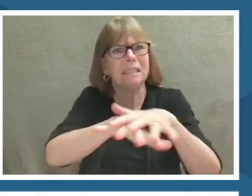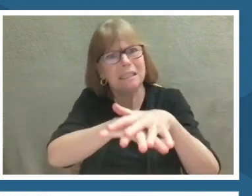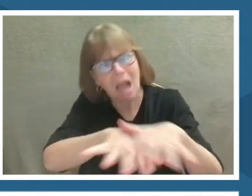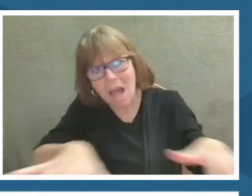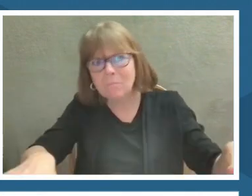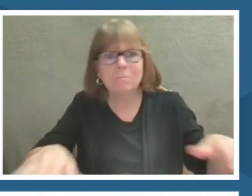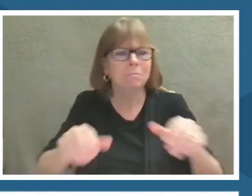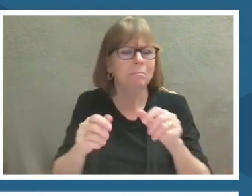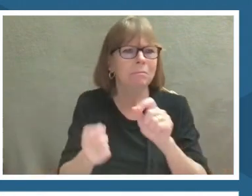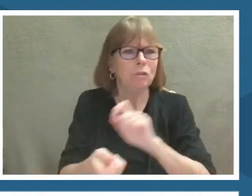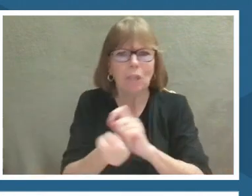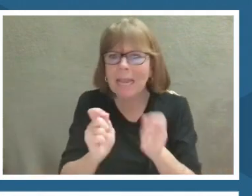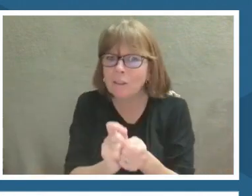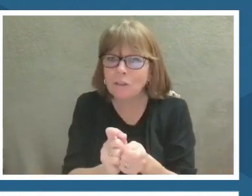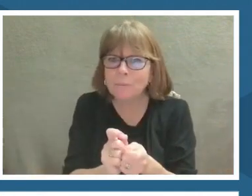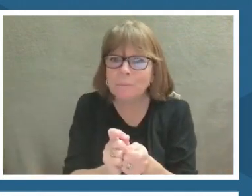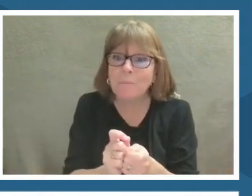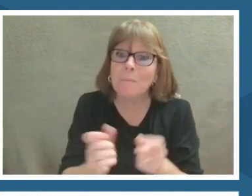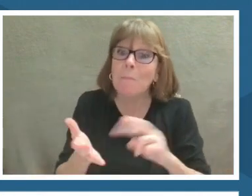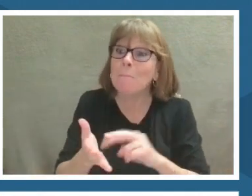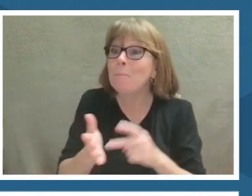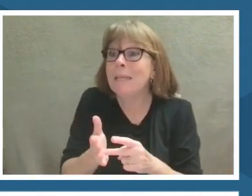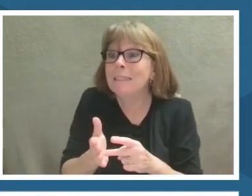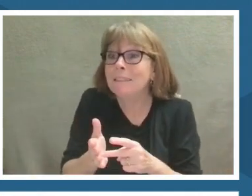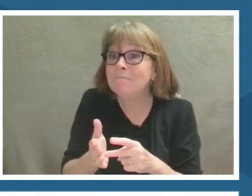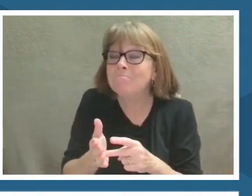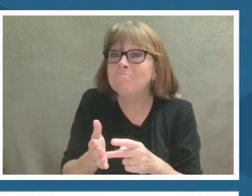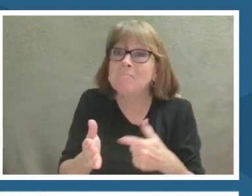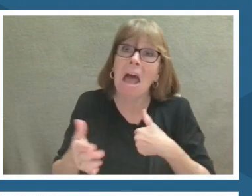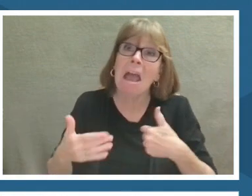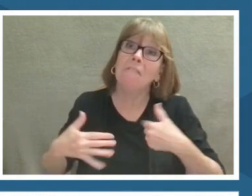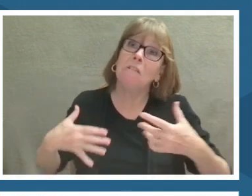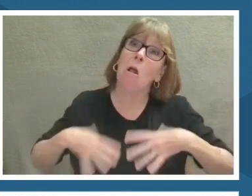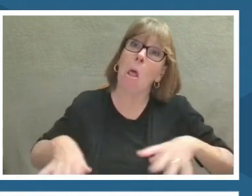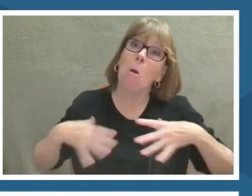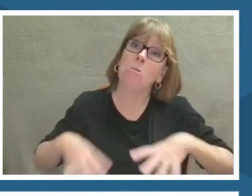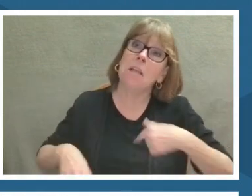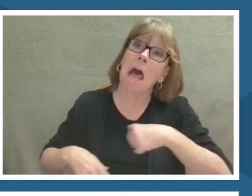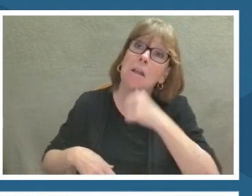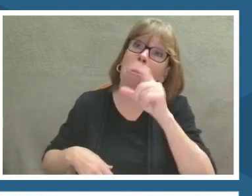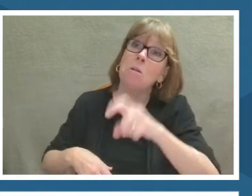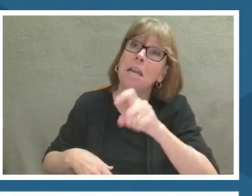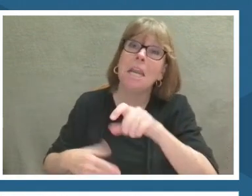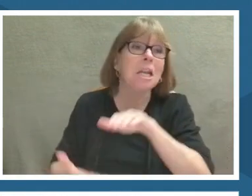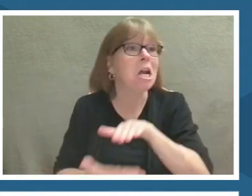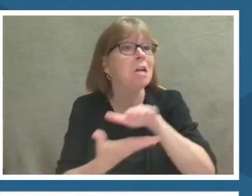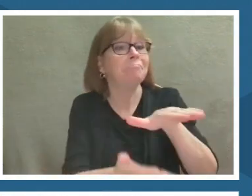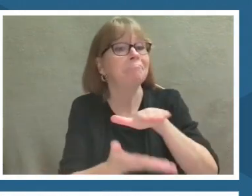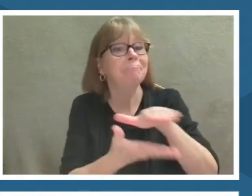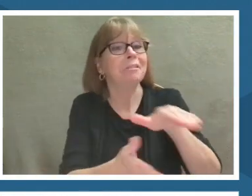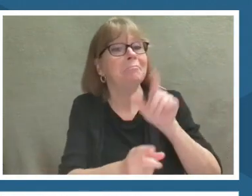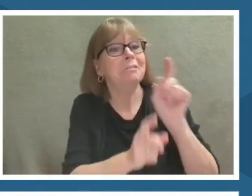donate our way out of this in terms of donating clothing because that doesn't change the system necessarily on the